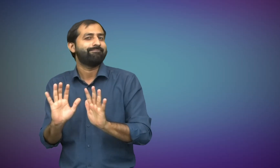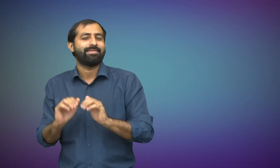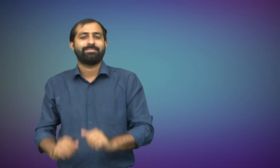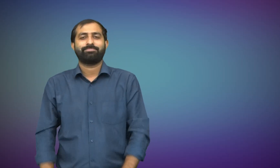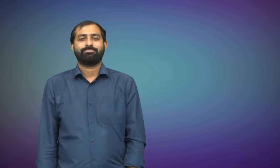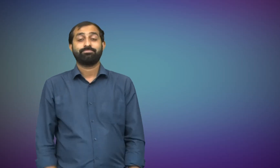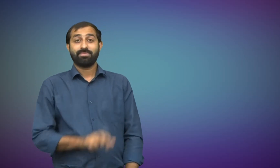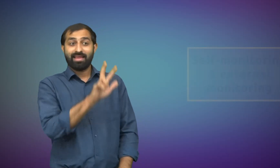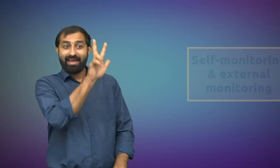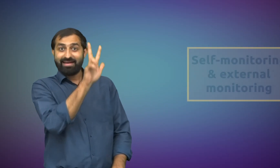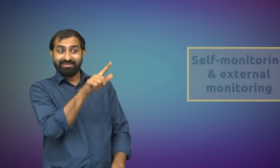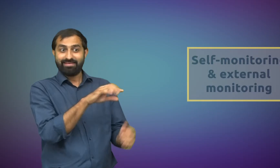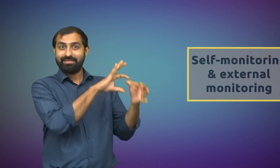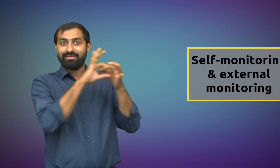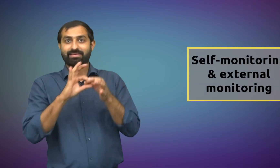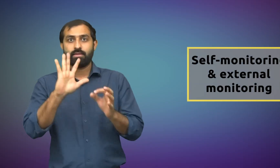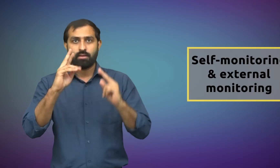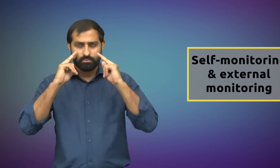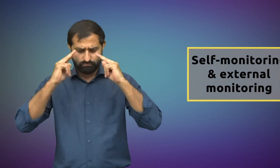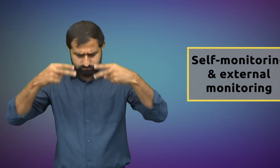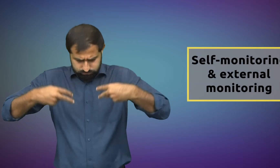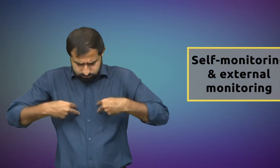Feedback and reinforcement are important part of language input.